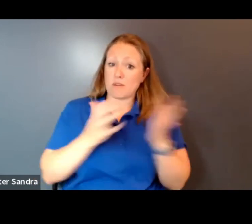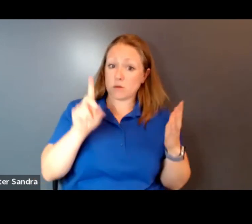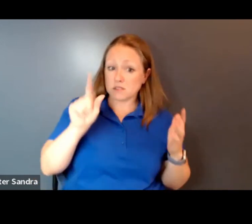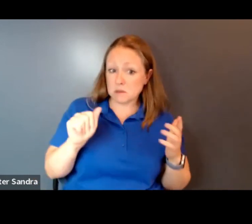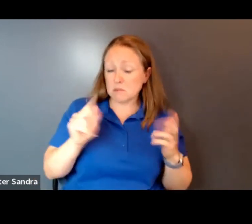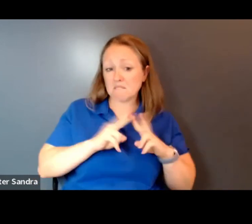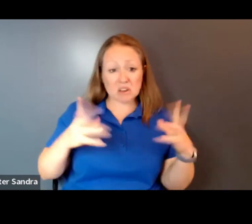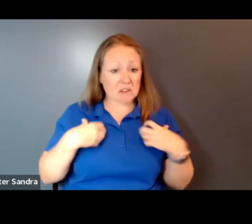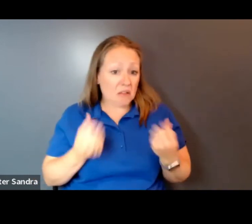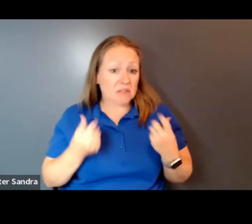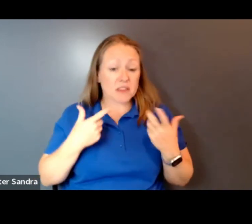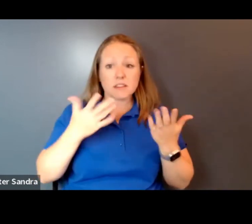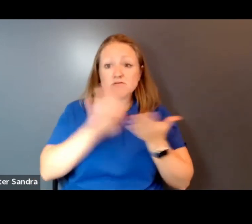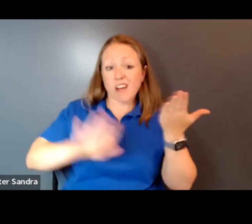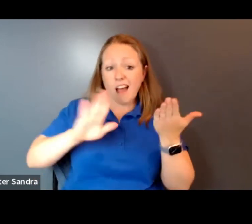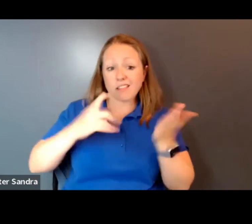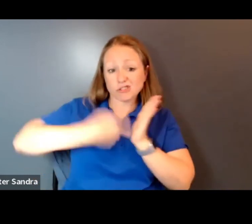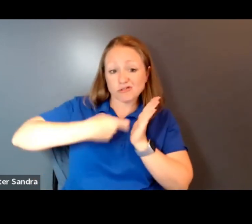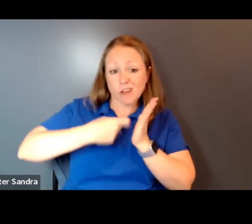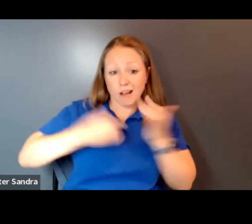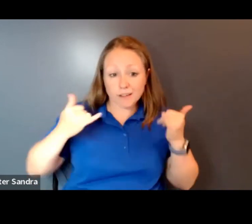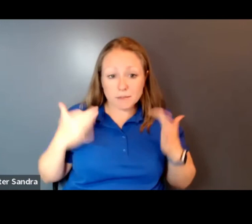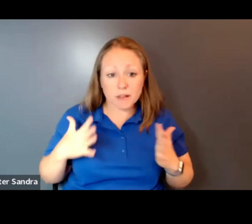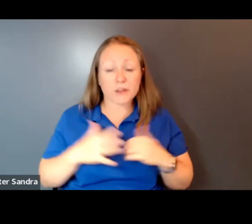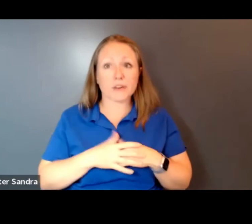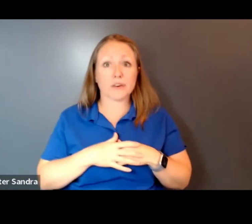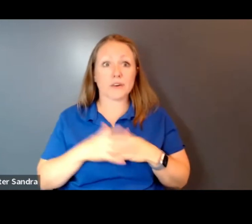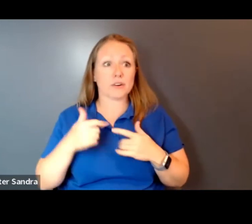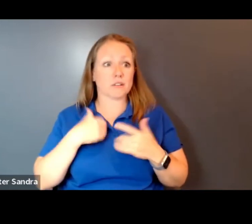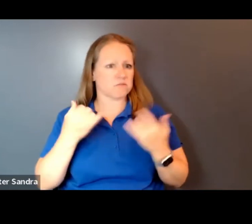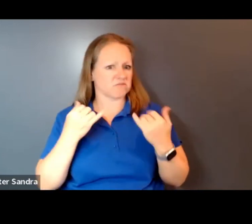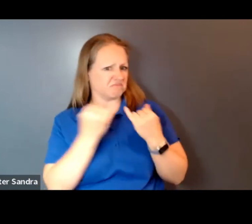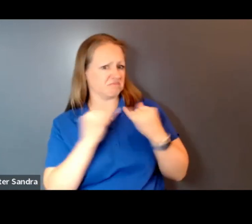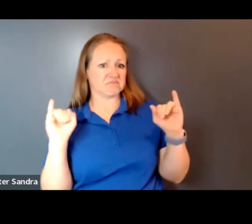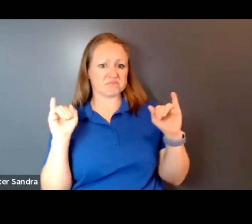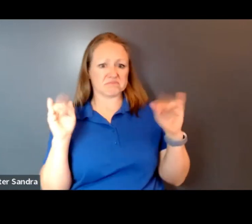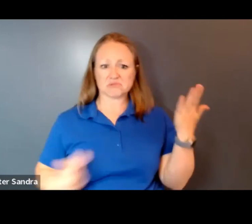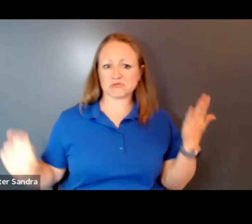a hockey player in college. And I was very independent. I traveled for a couple of years